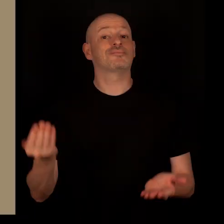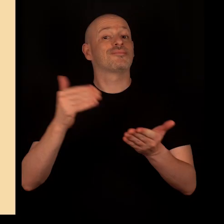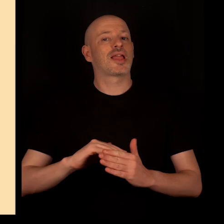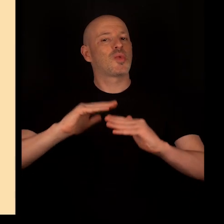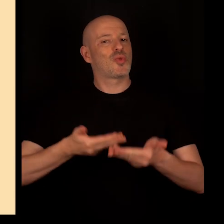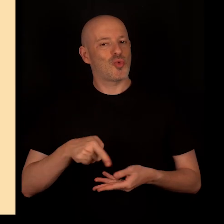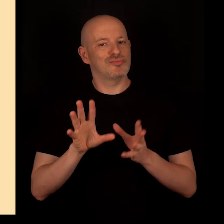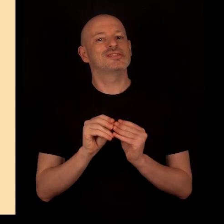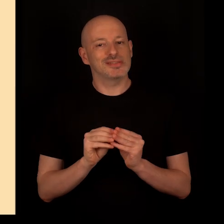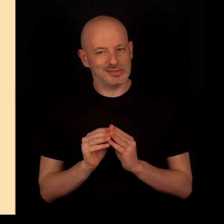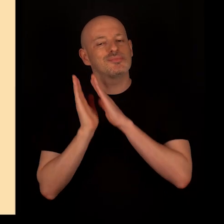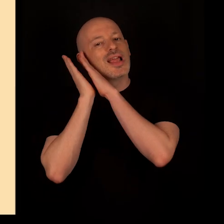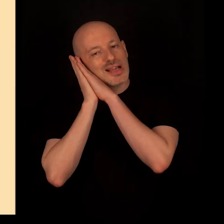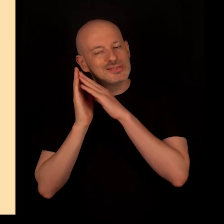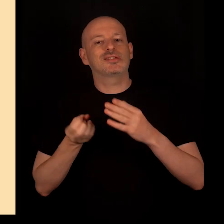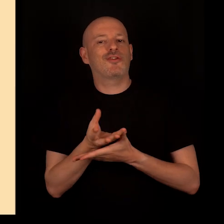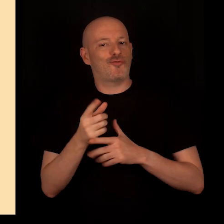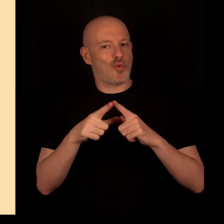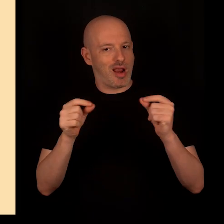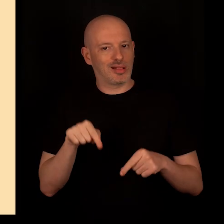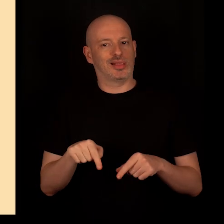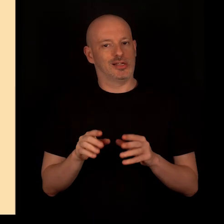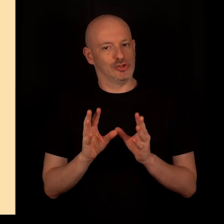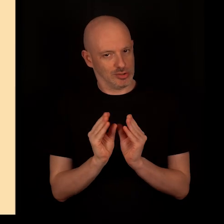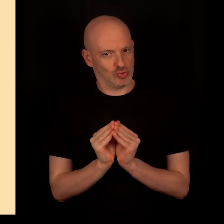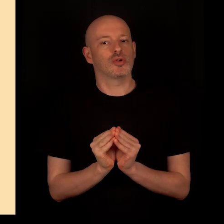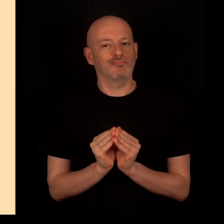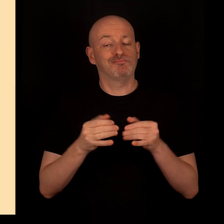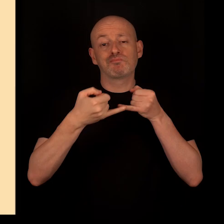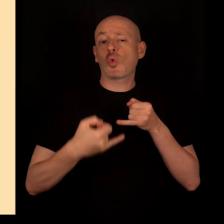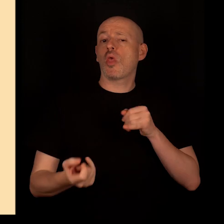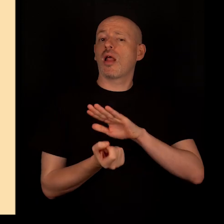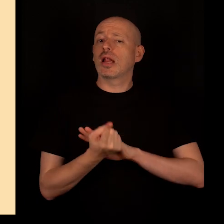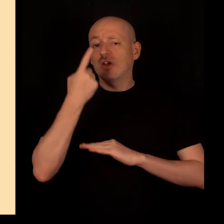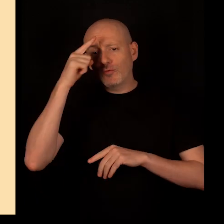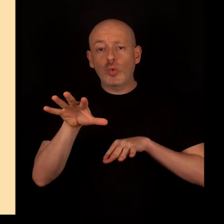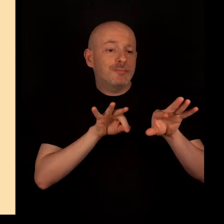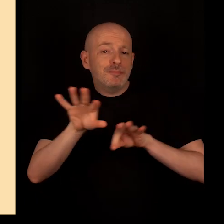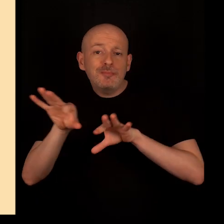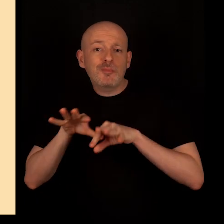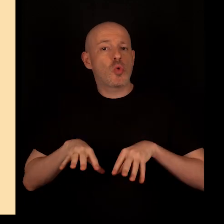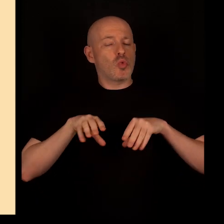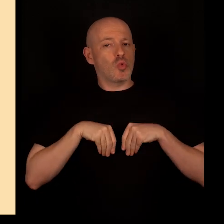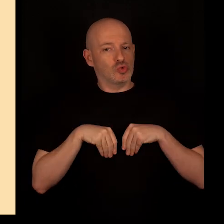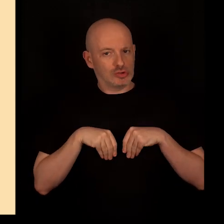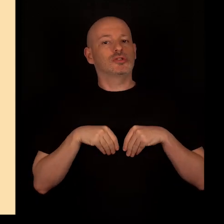So again, welcome to this session, the Residency Info Card Info Session. This is our online event for the selected hosts